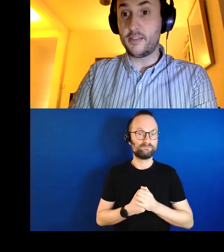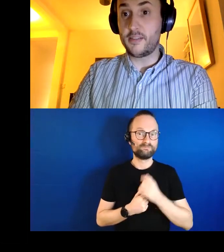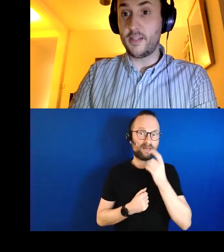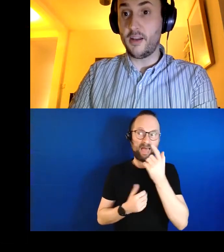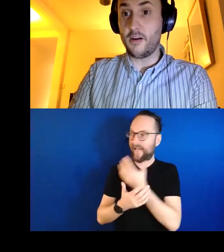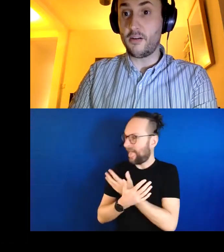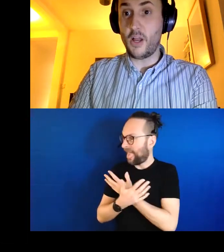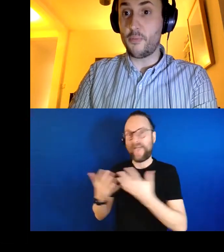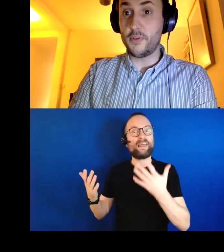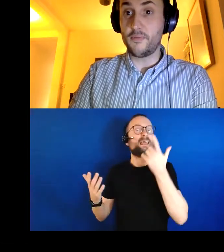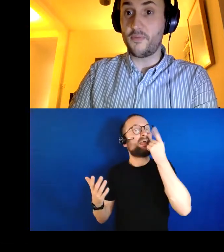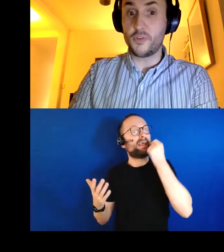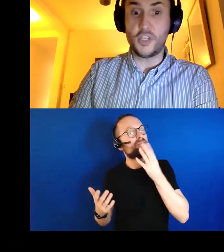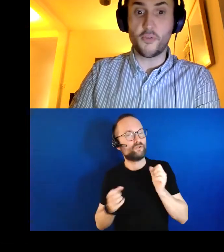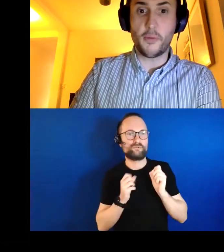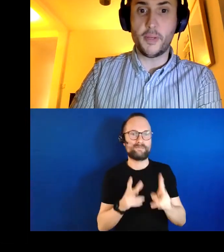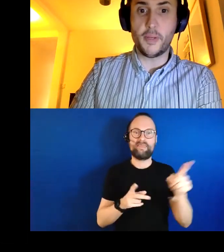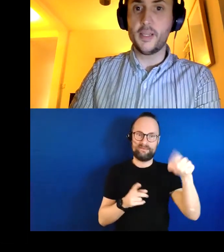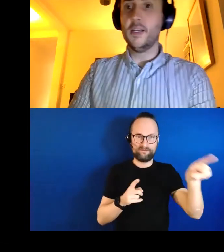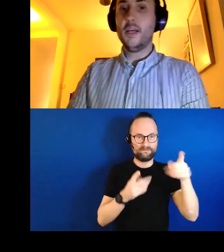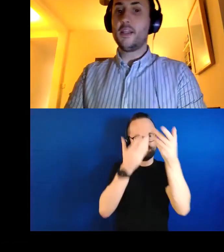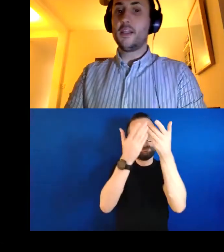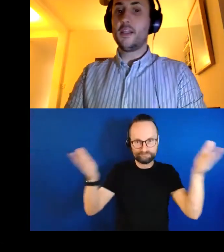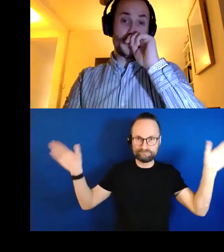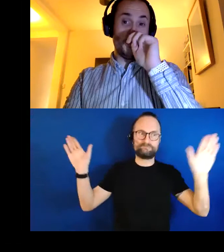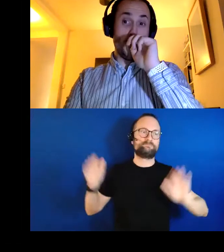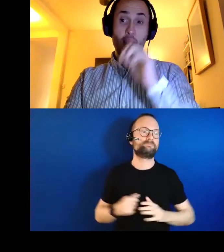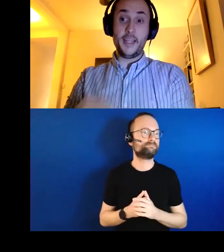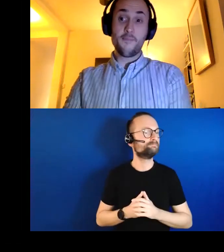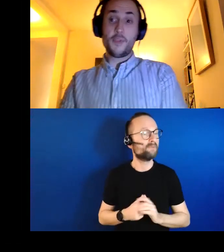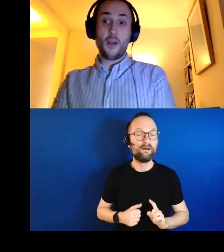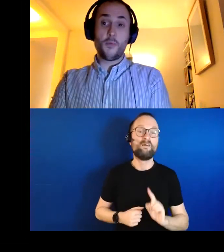phone reporting for people with deafness or hearing loss.